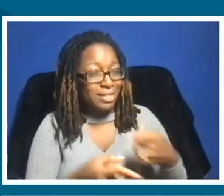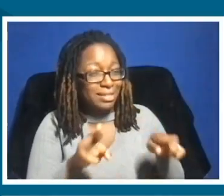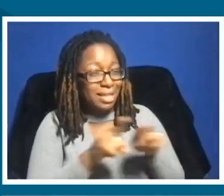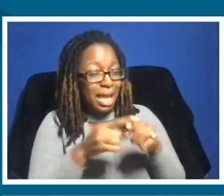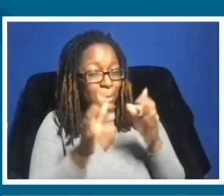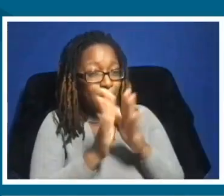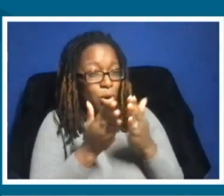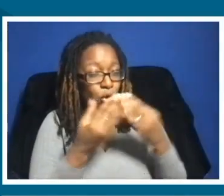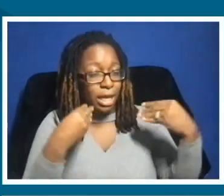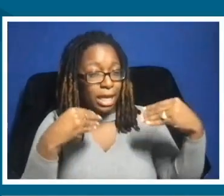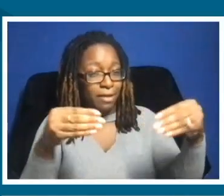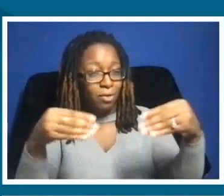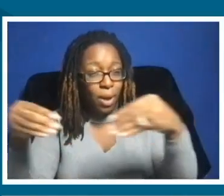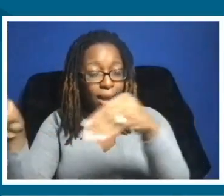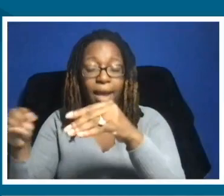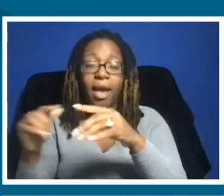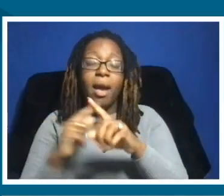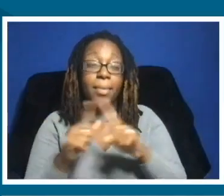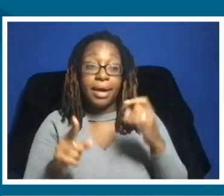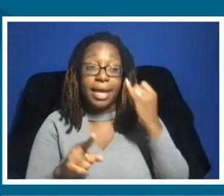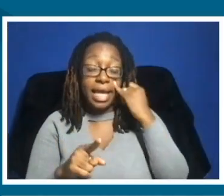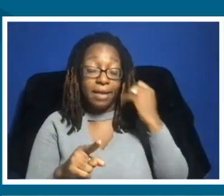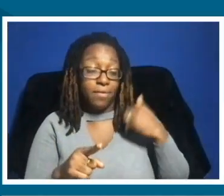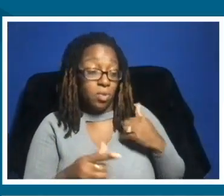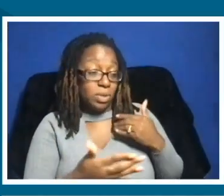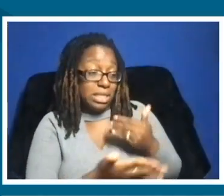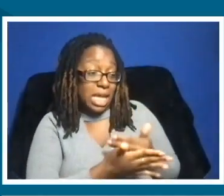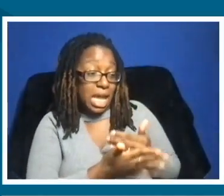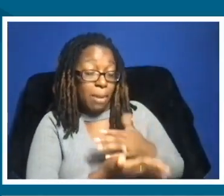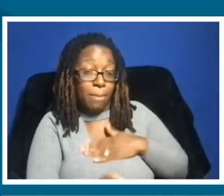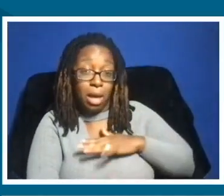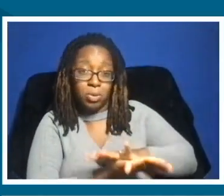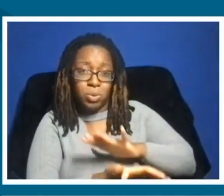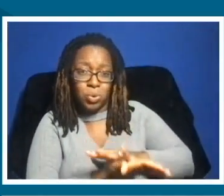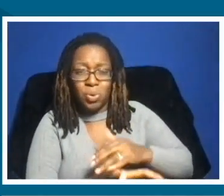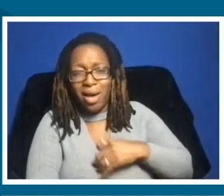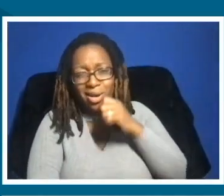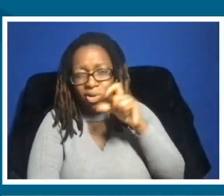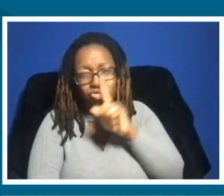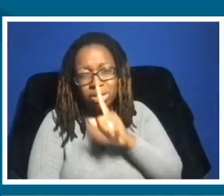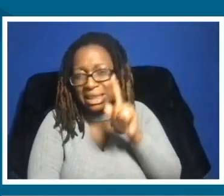from my school i wouldn't necessarily ask permission to do that book giveaway